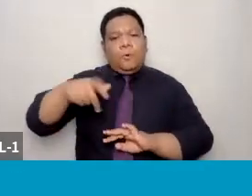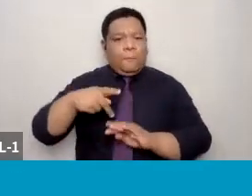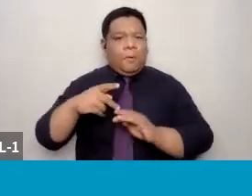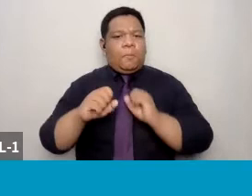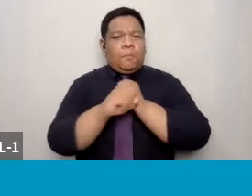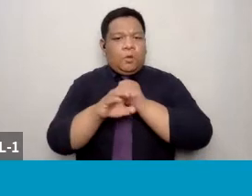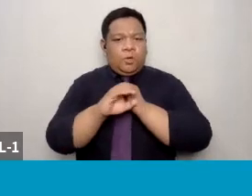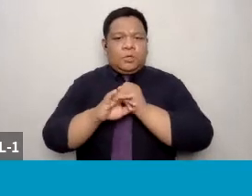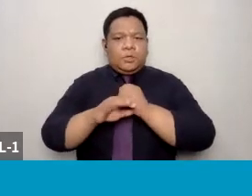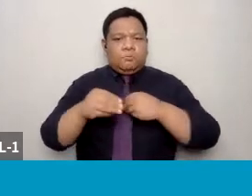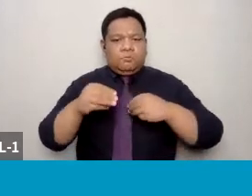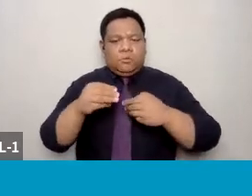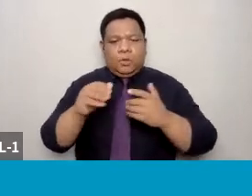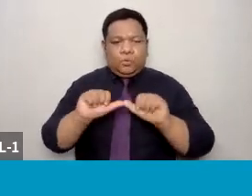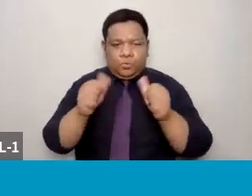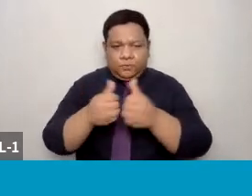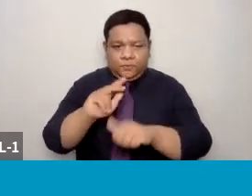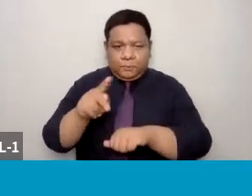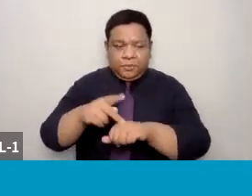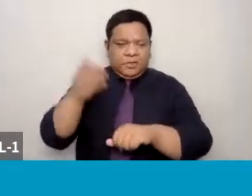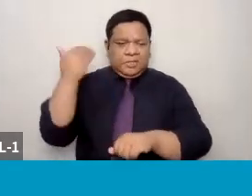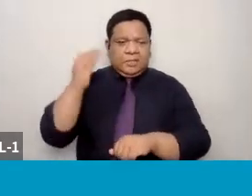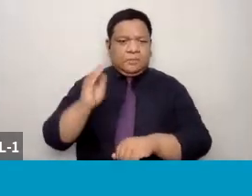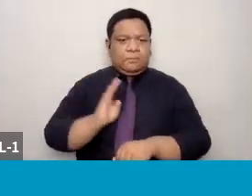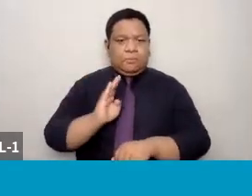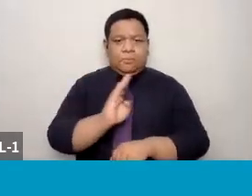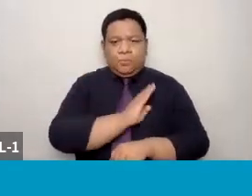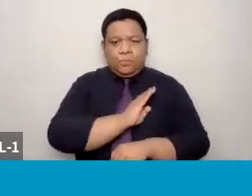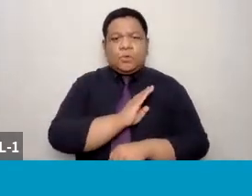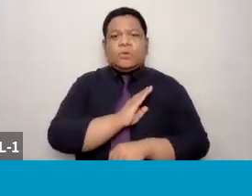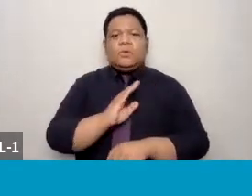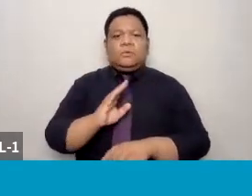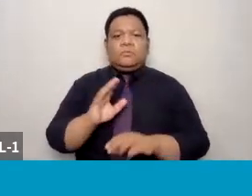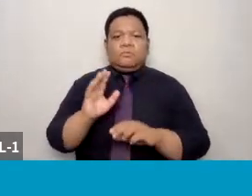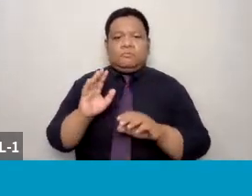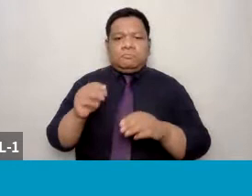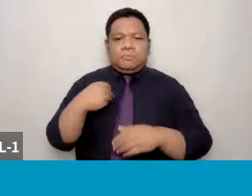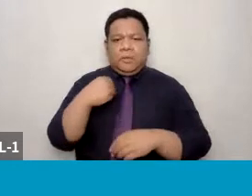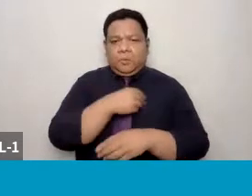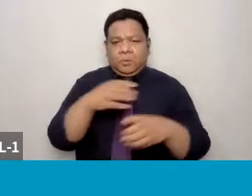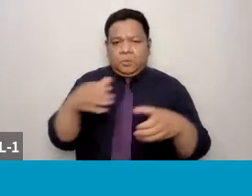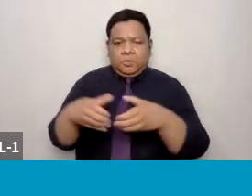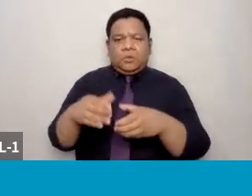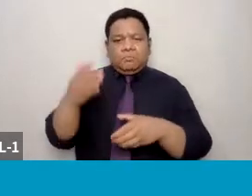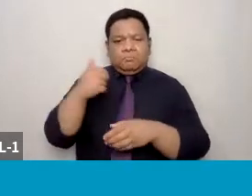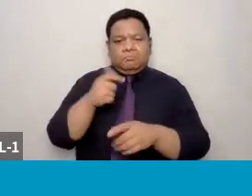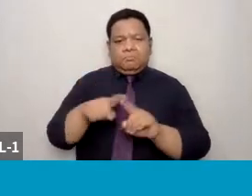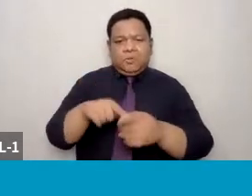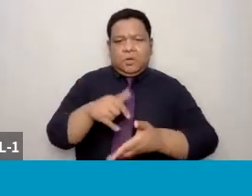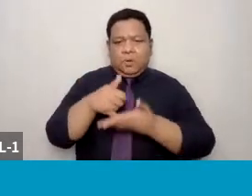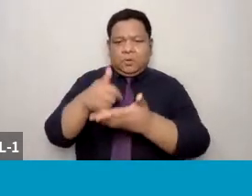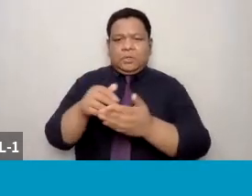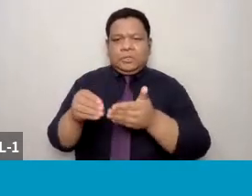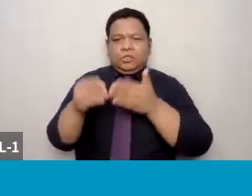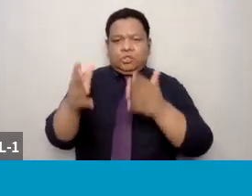She was also a board member of the Ad Standards Council and Ms. Margot is a multi-awarded thought leader of the marketing and communications industry.